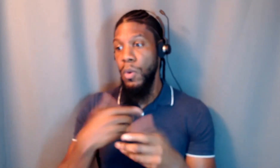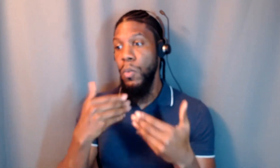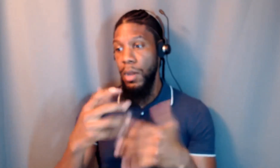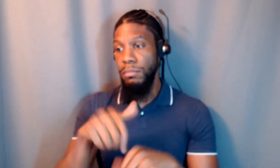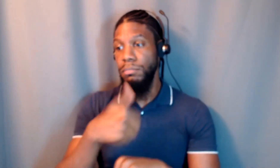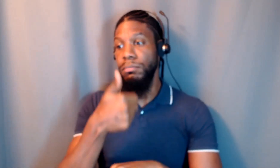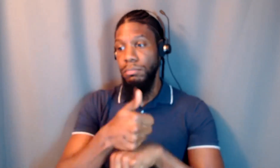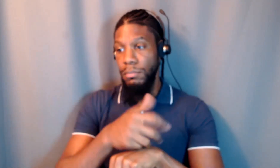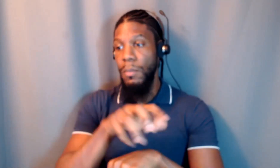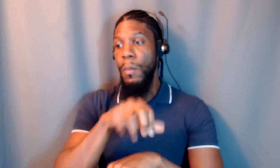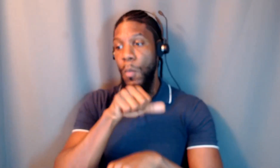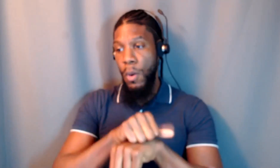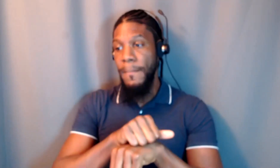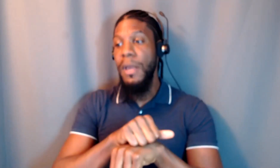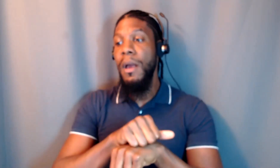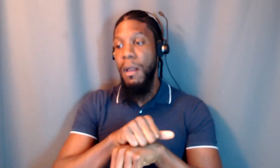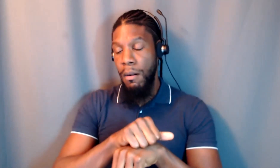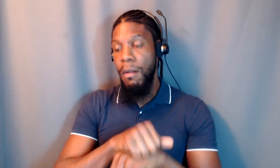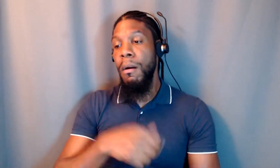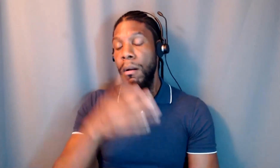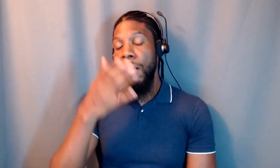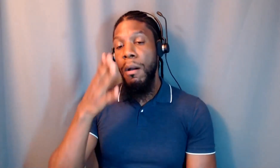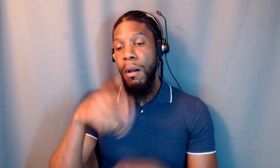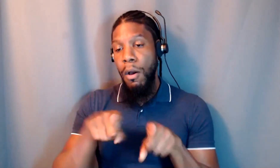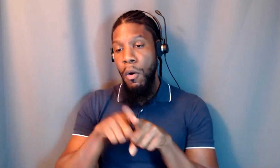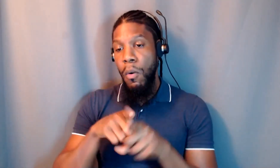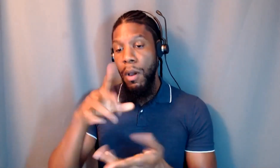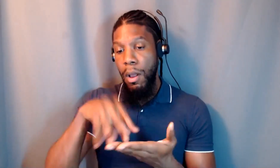I also found that when tutors were newer to asynchronous,